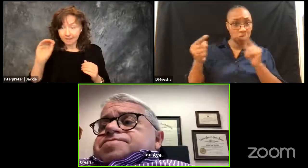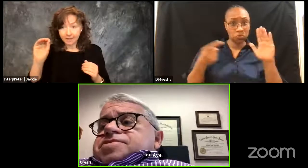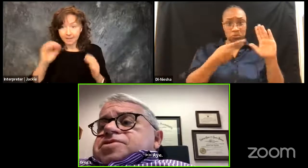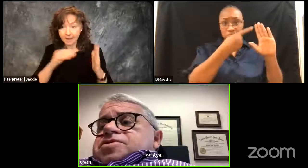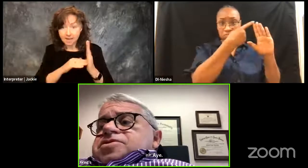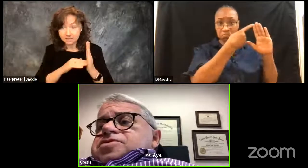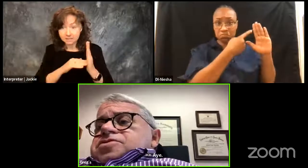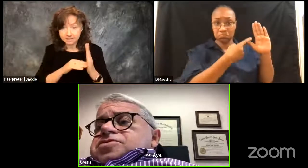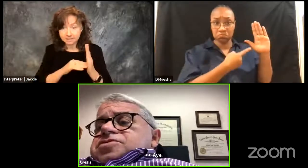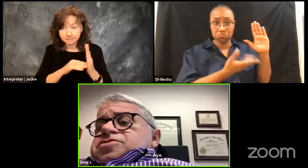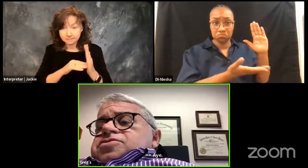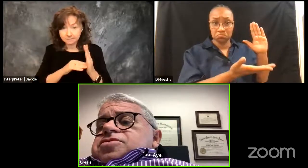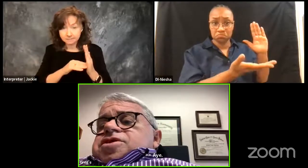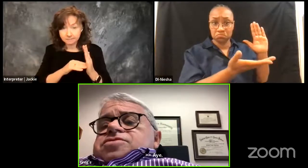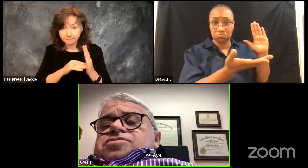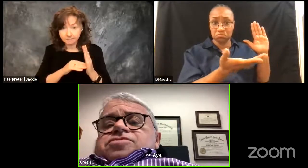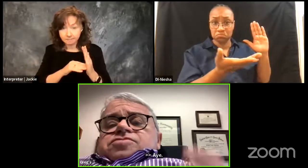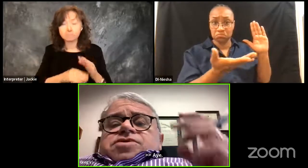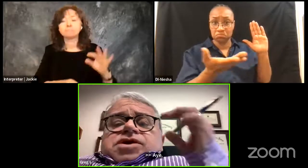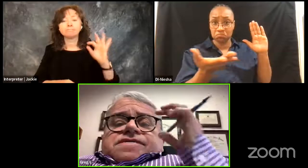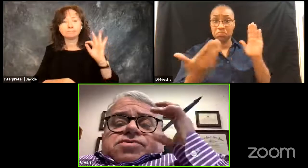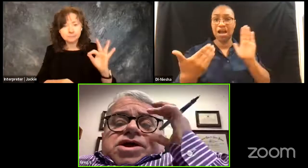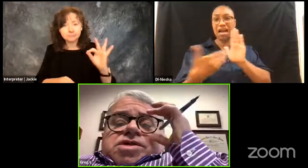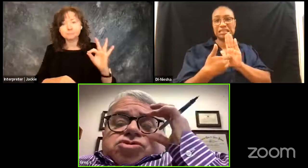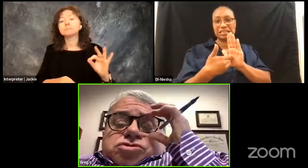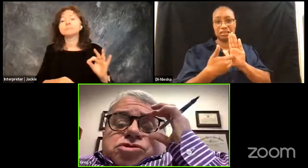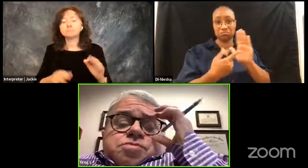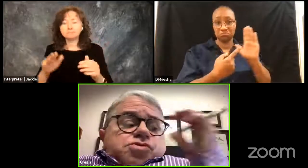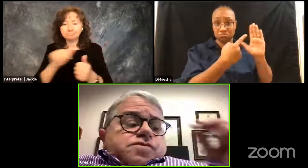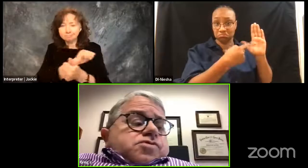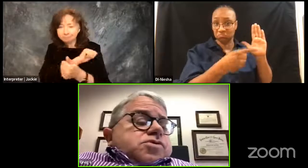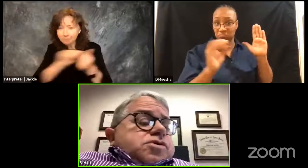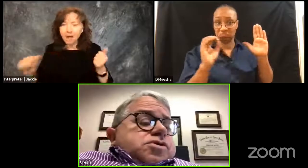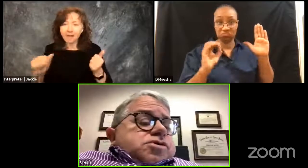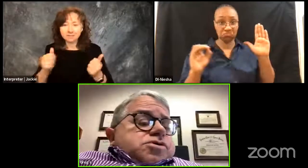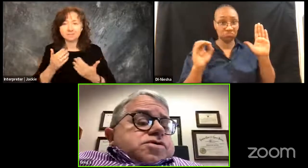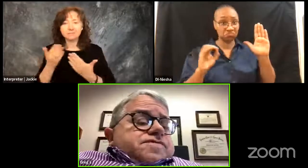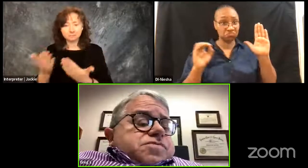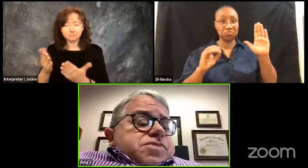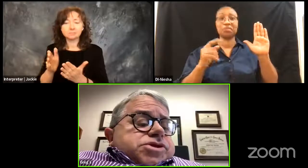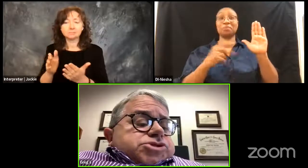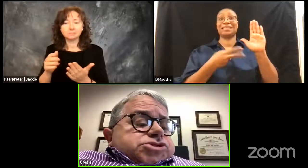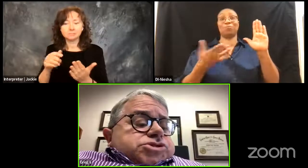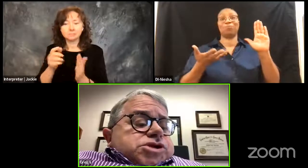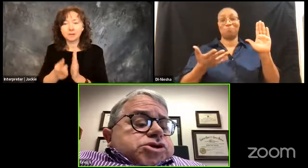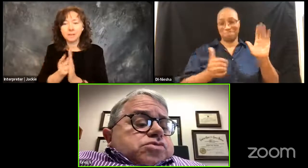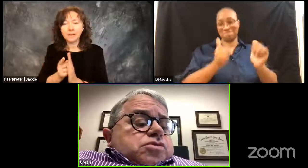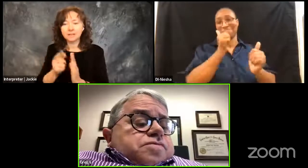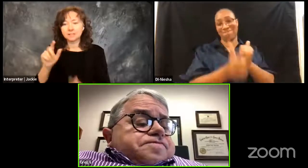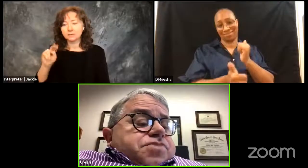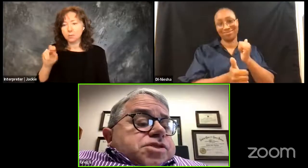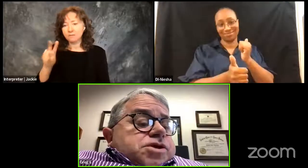We have a unanimous approval of the minutes. Thank you all.